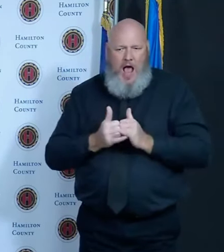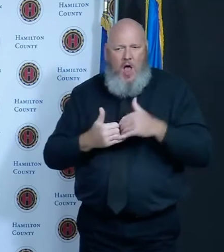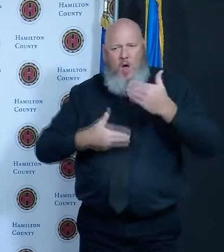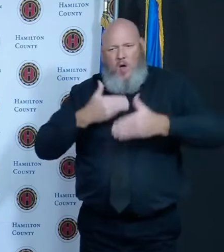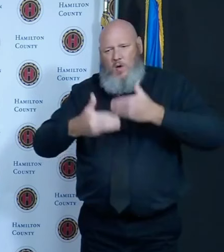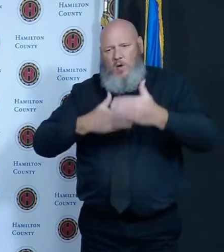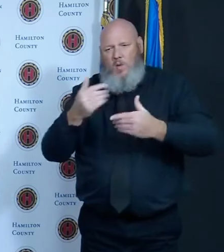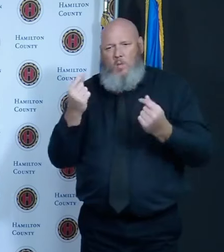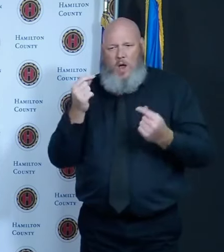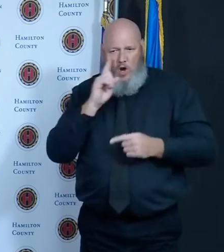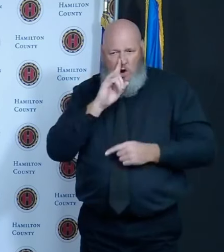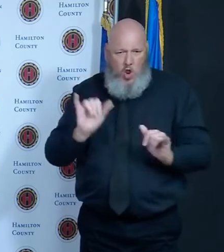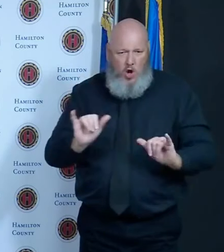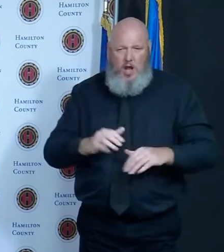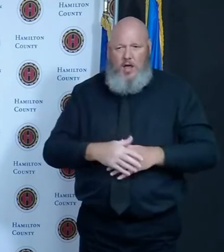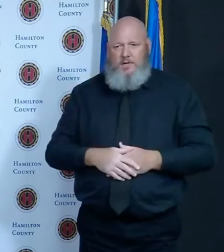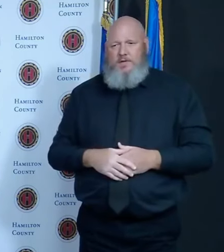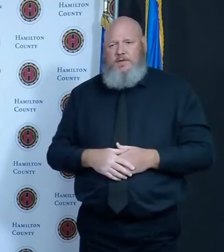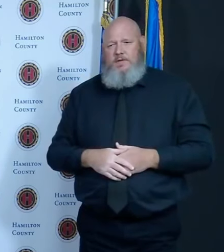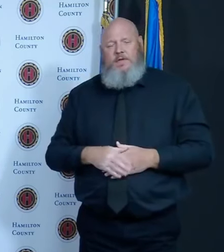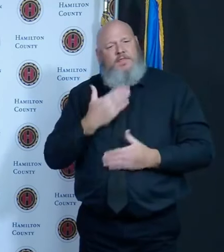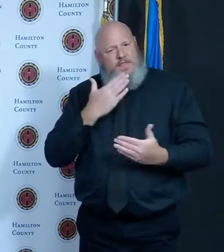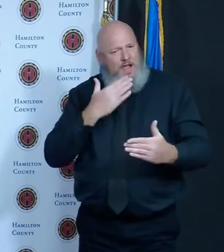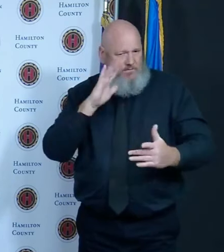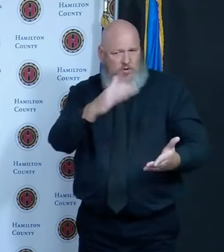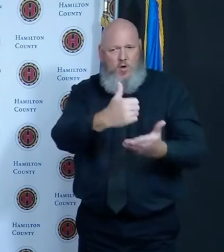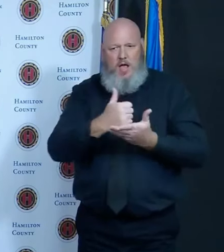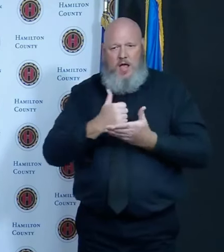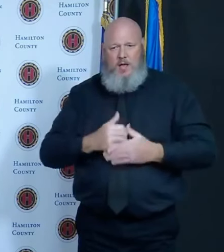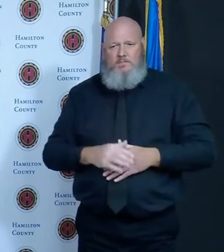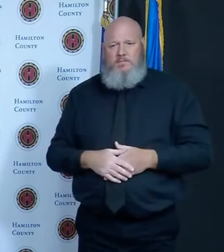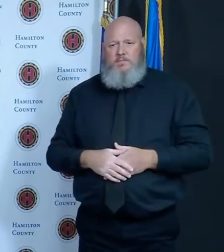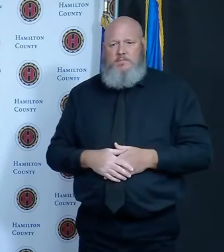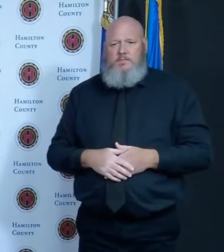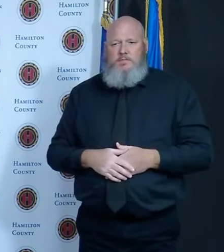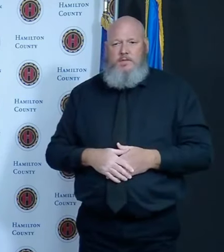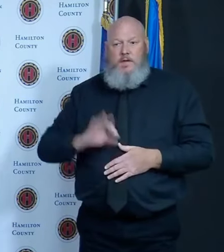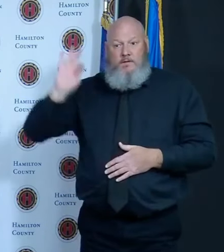want to note that there is federal legislation moving through Congress